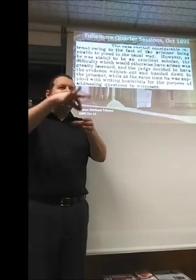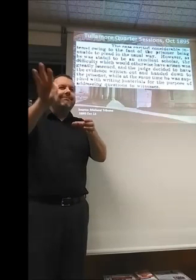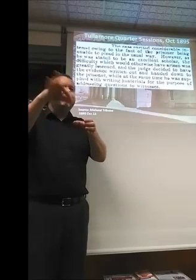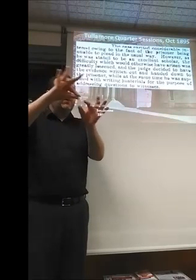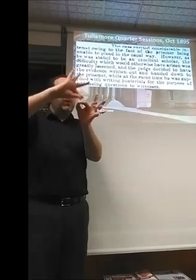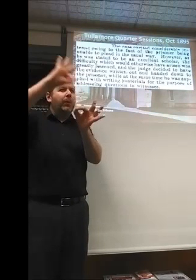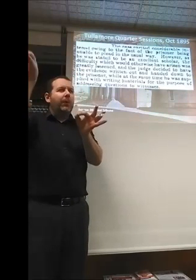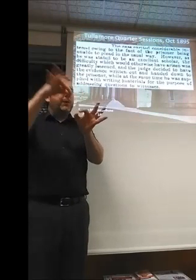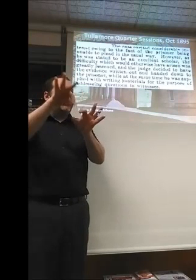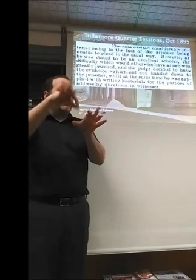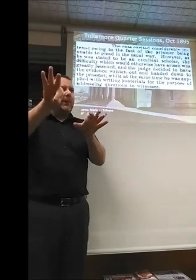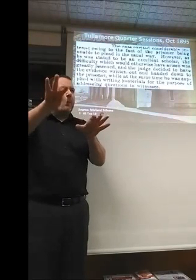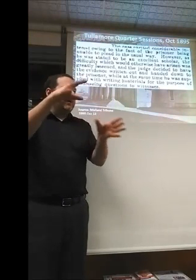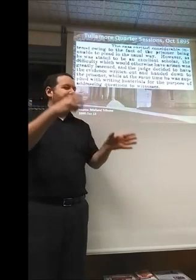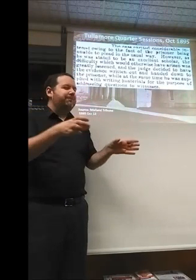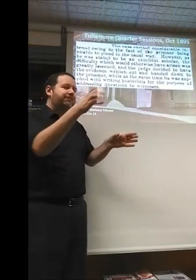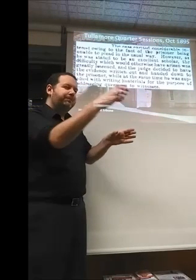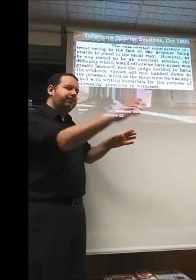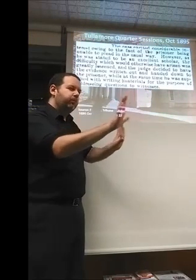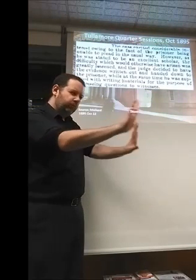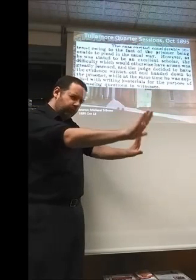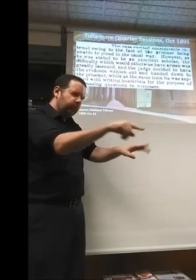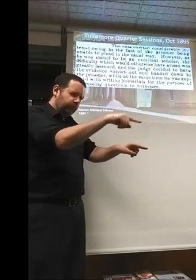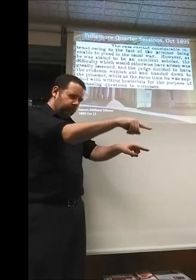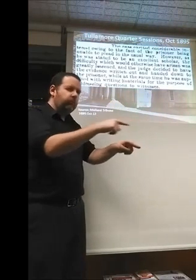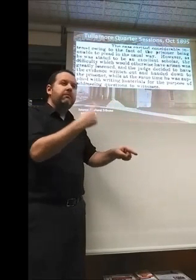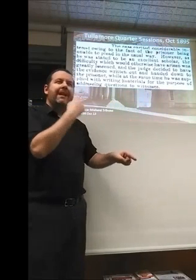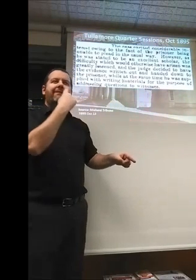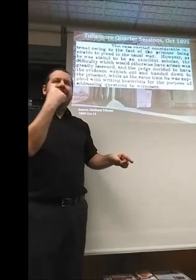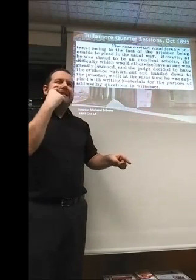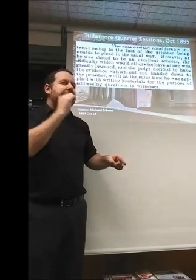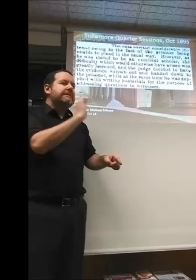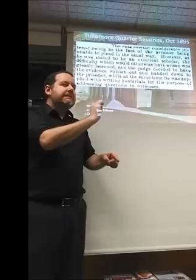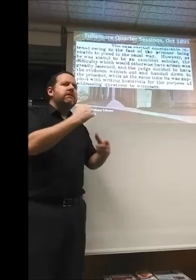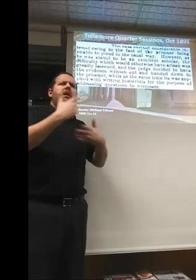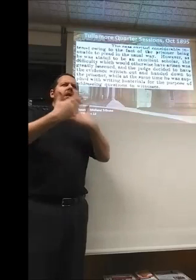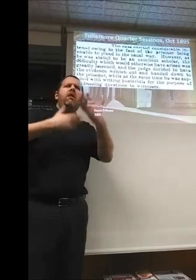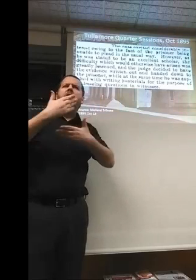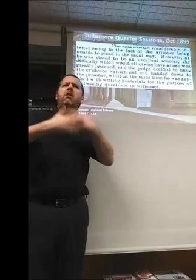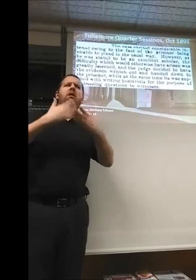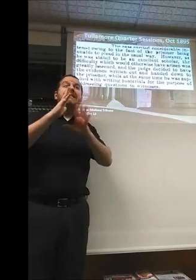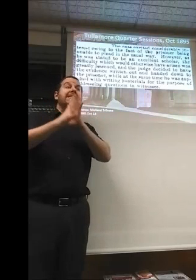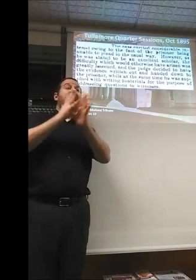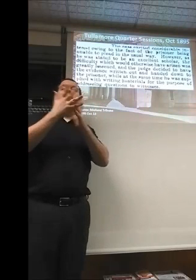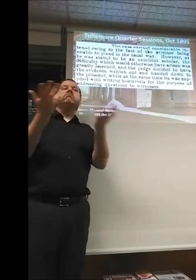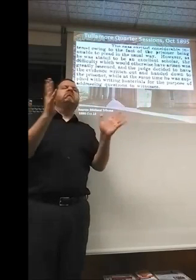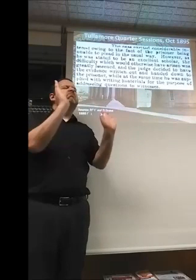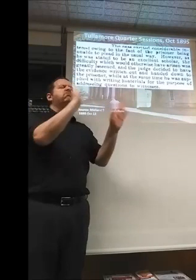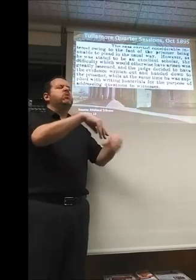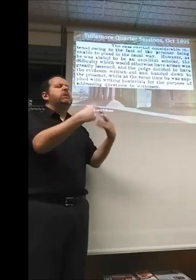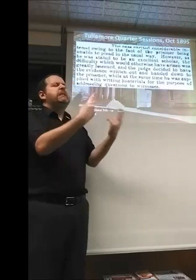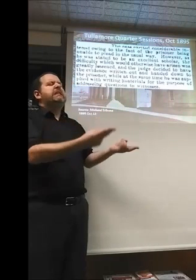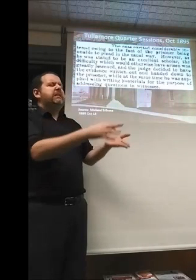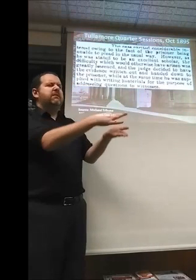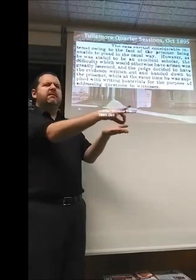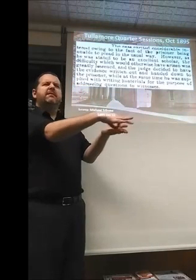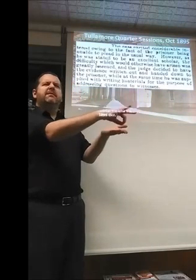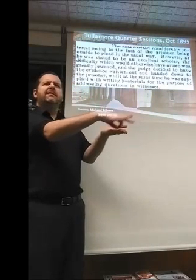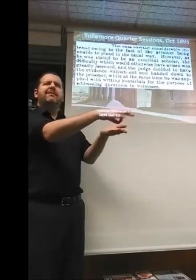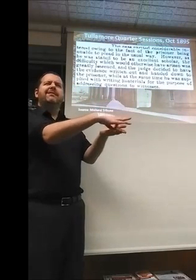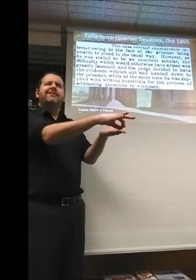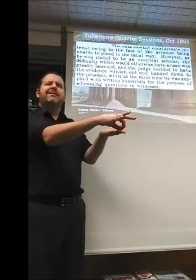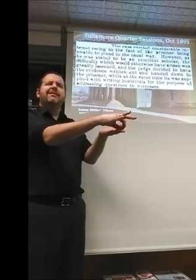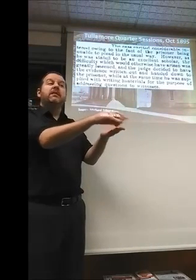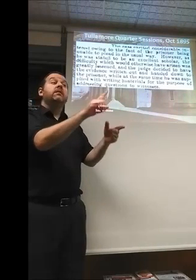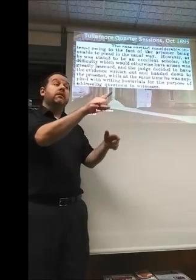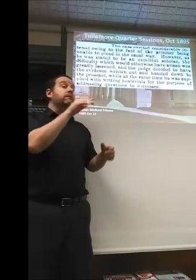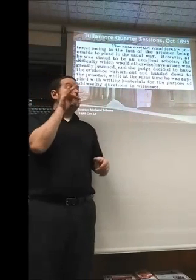in about 1875 and stopped at about 1911.